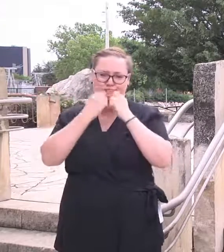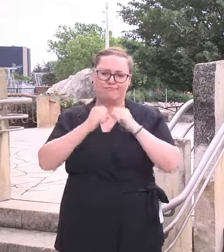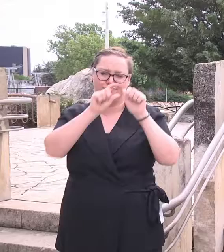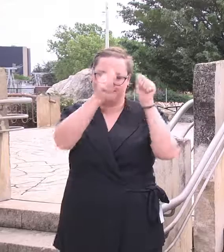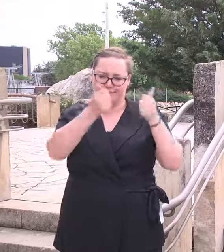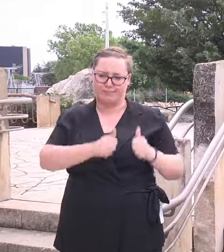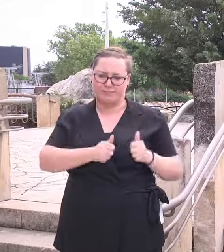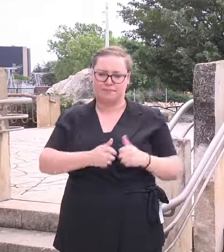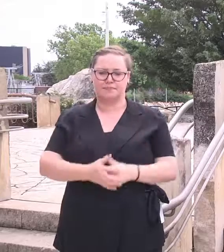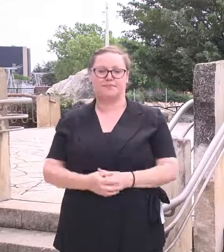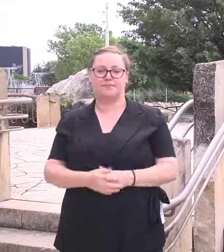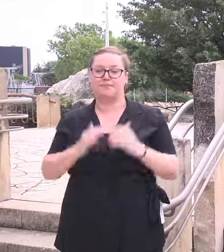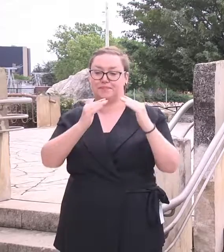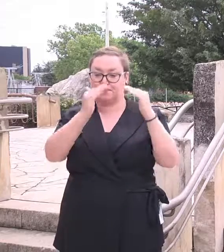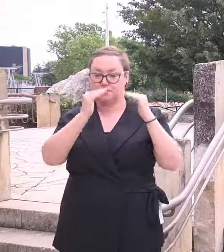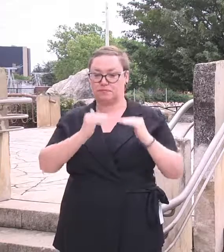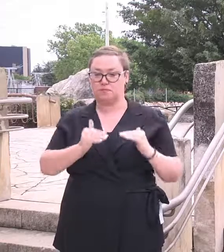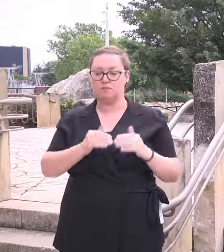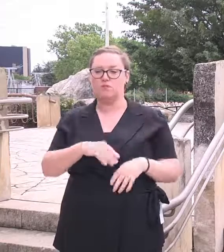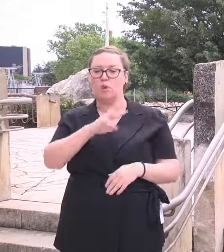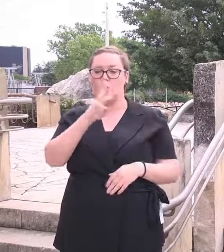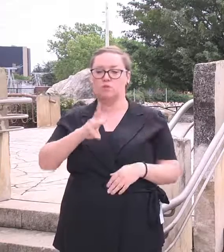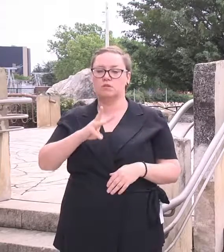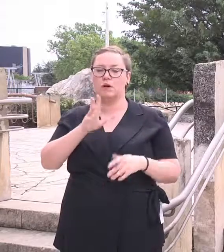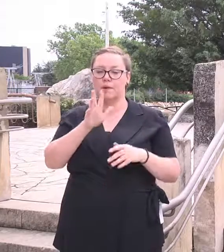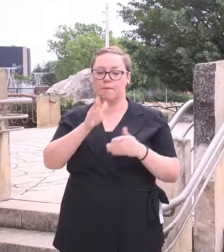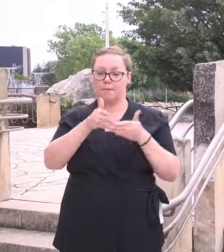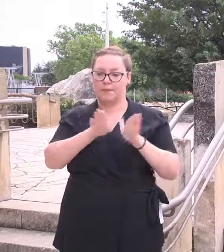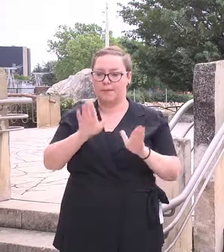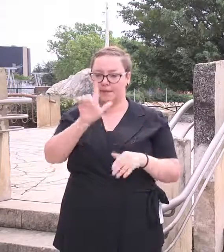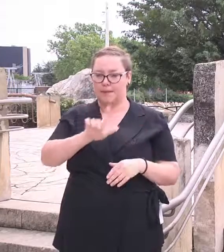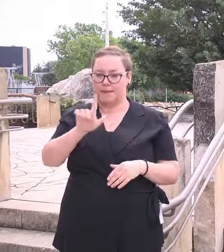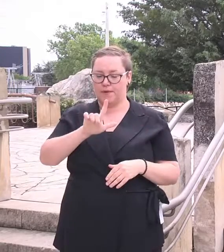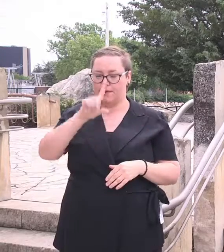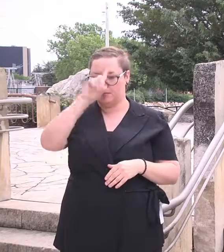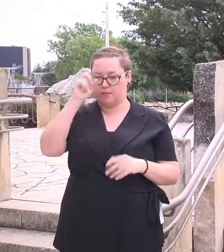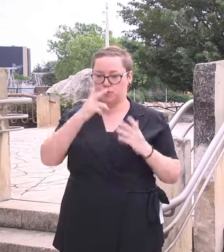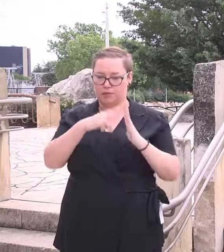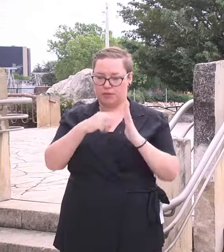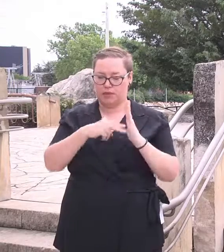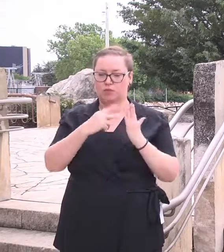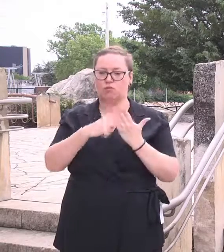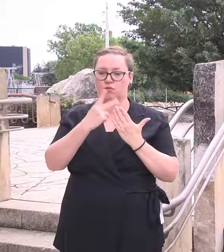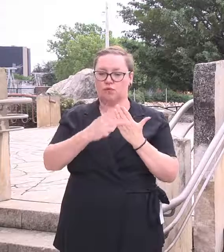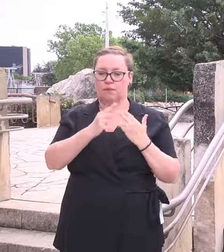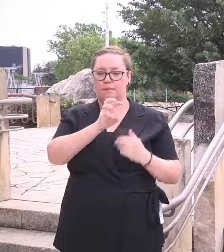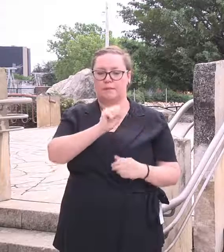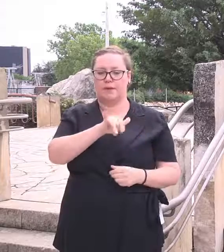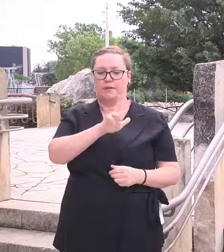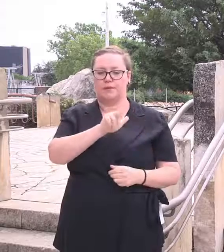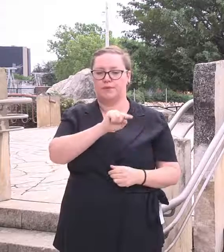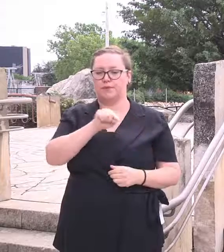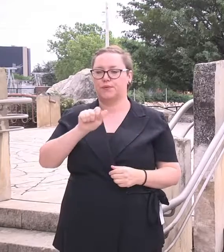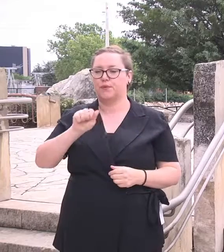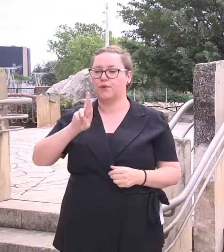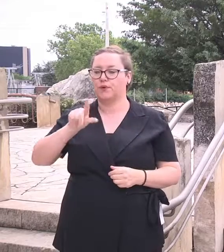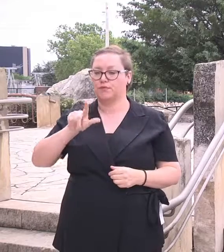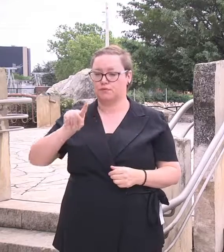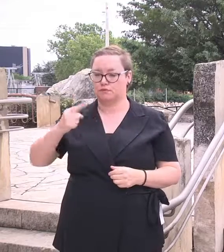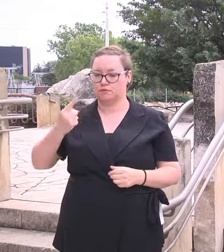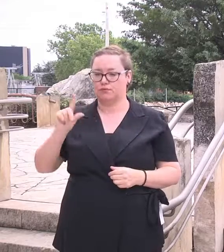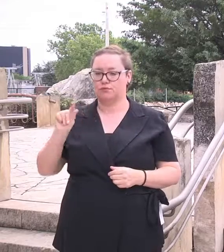public library summer reading program returns from May 23rd to August 1st 2024 this year's